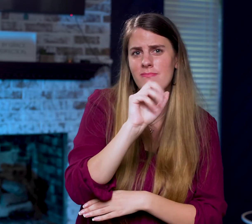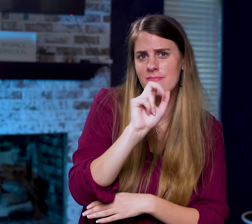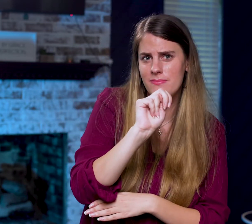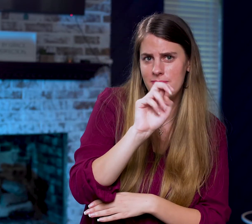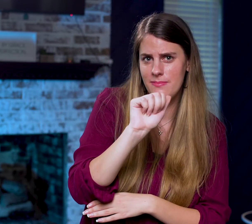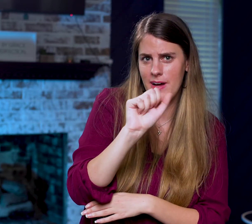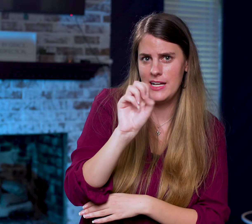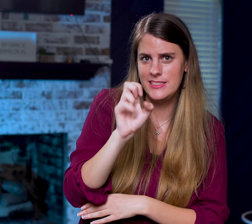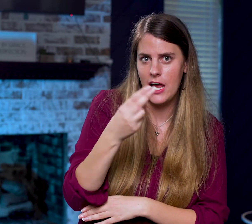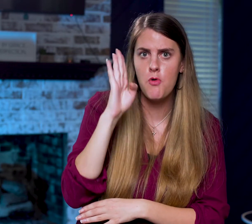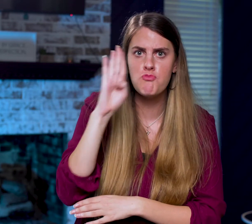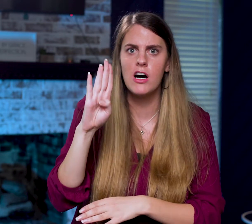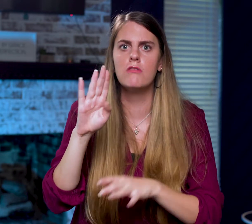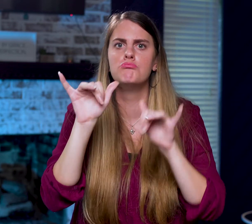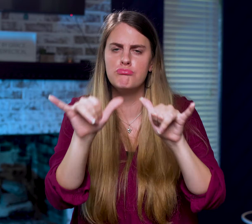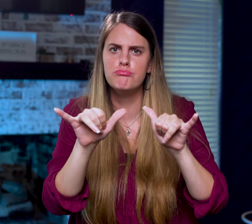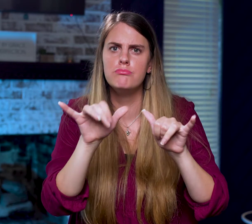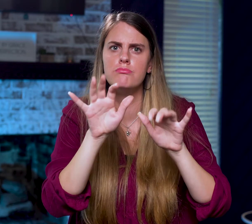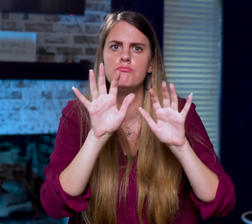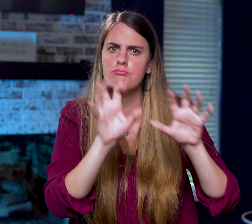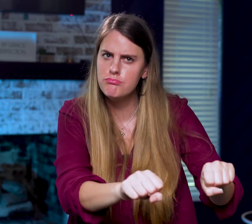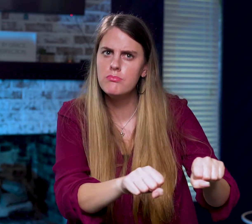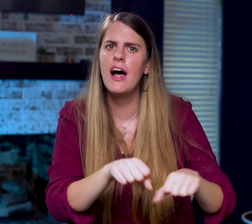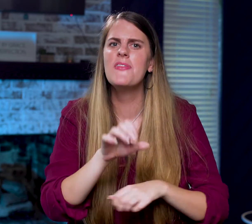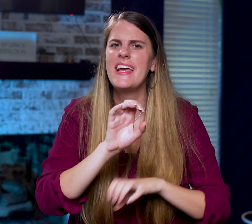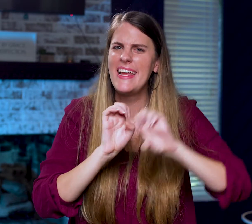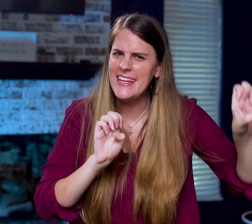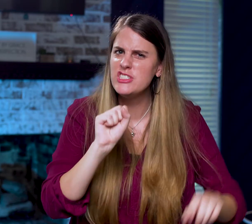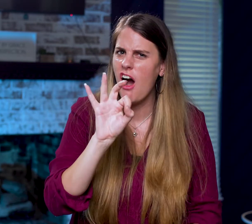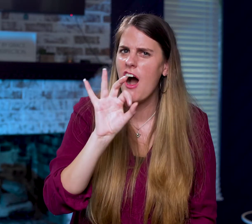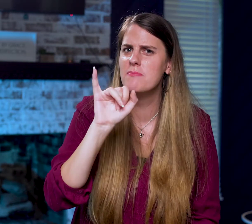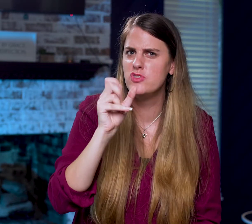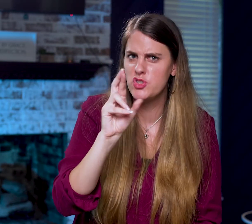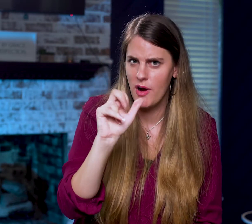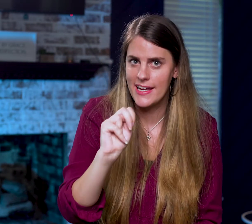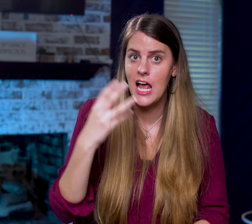Half-Manasseh will settle east of the Jordan,